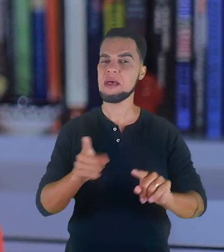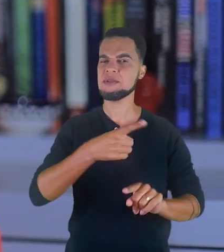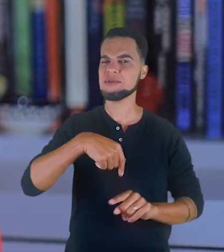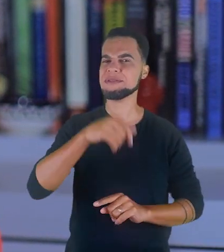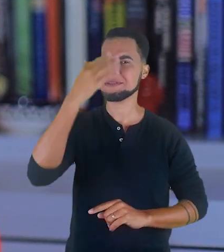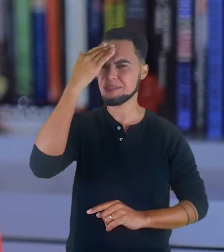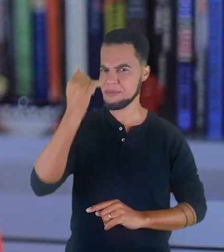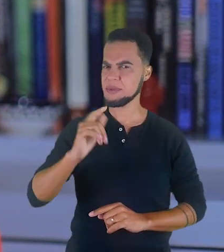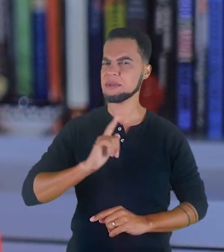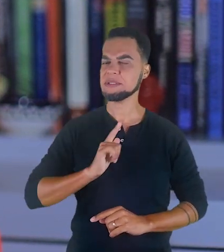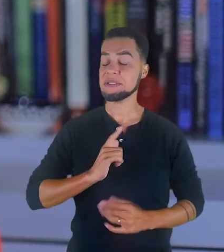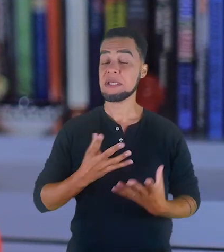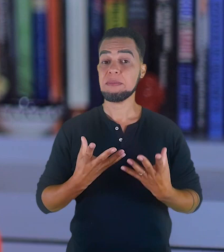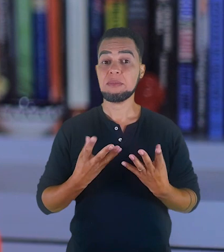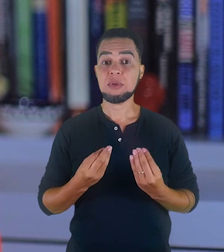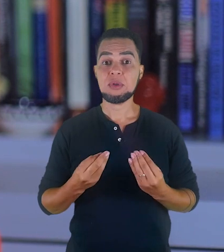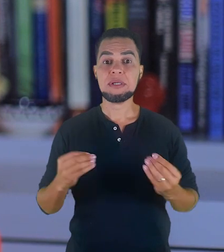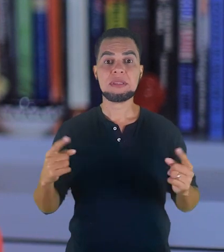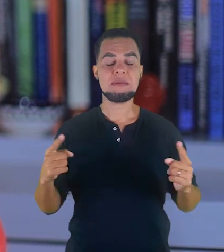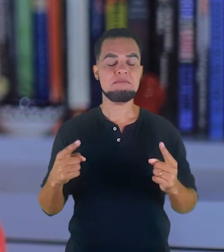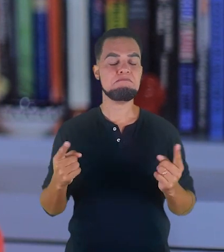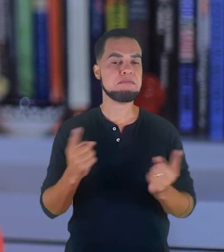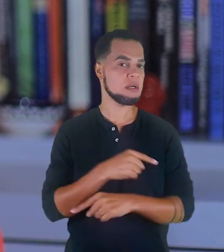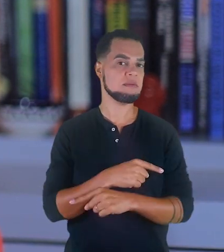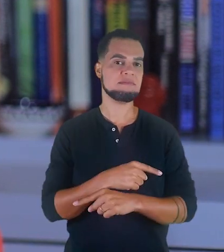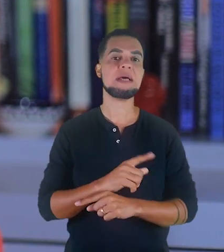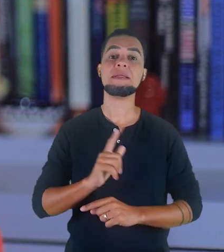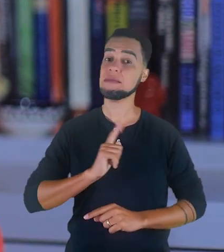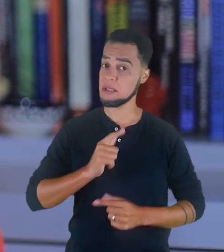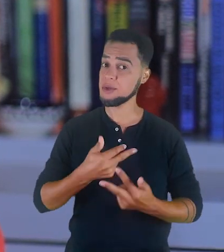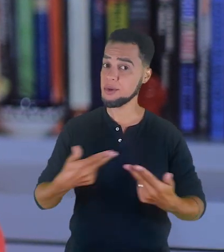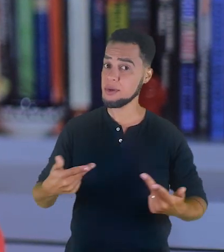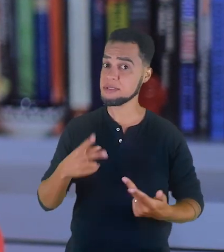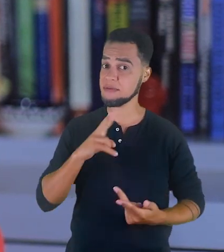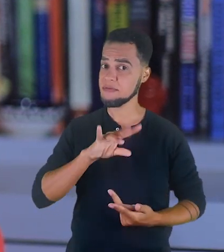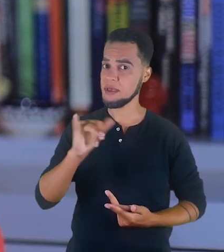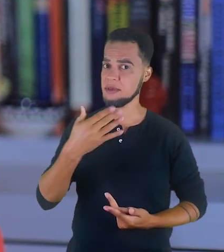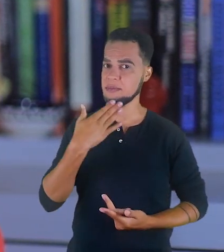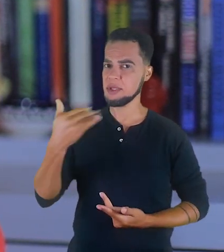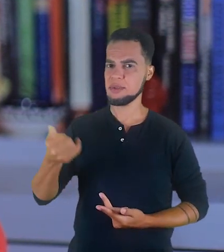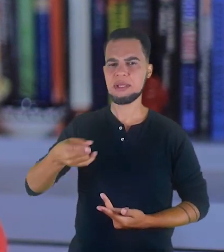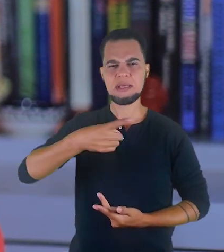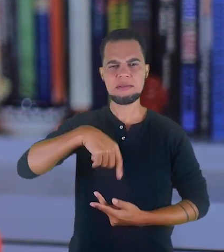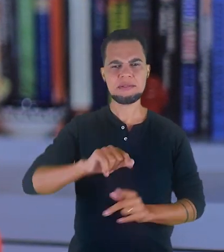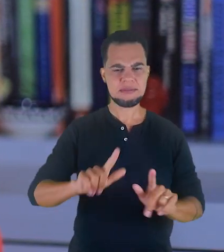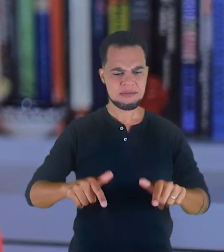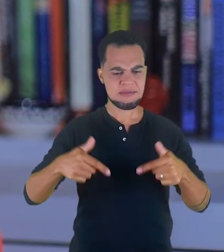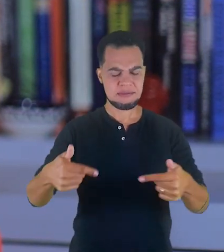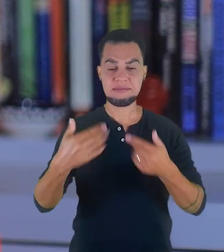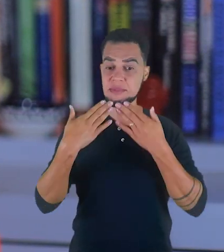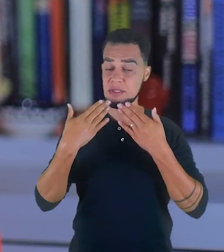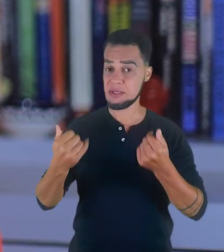we know that there are a lot of contradictions coming up, we know that there are things that will improve, and we need to fight to improve them,